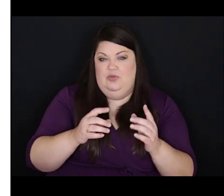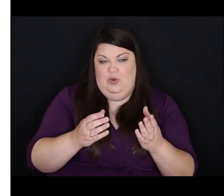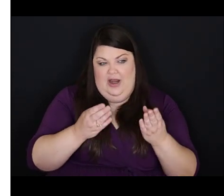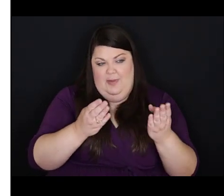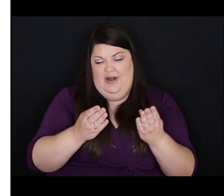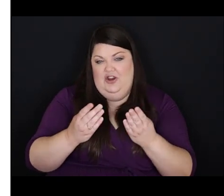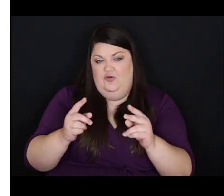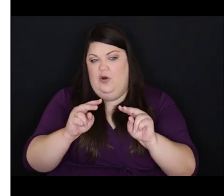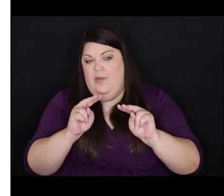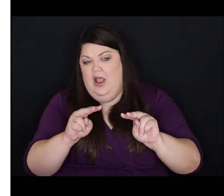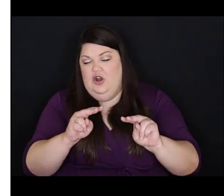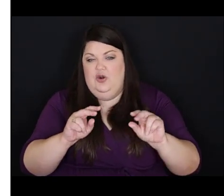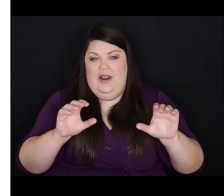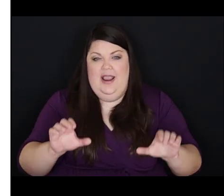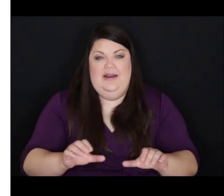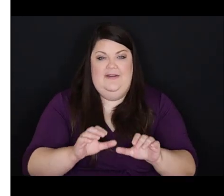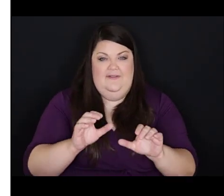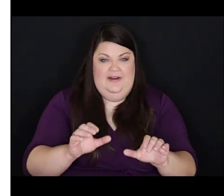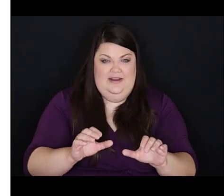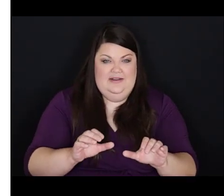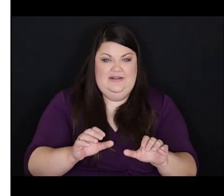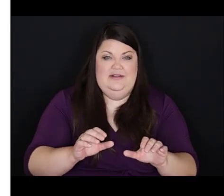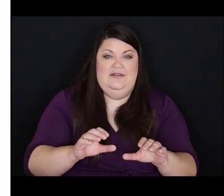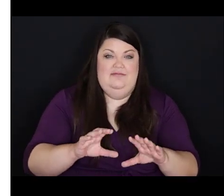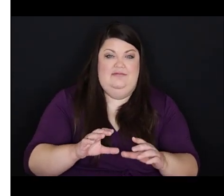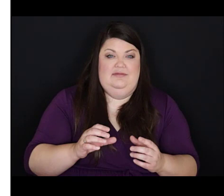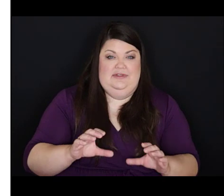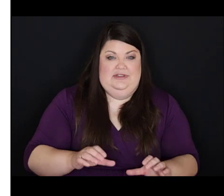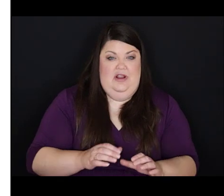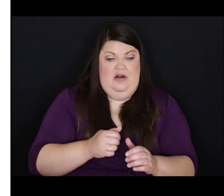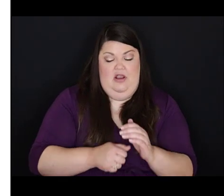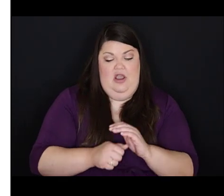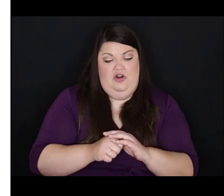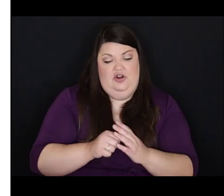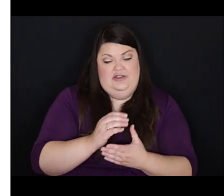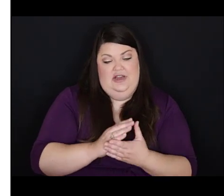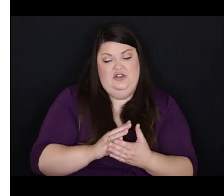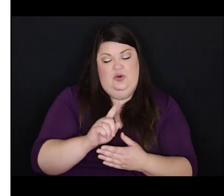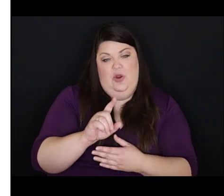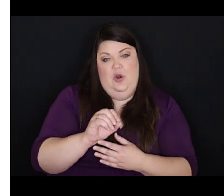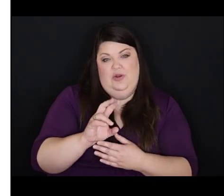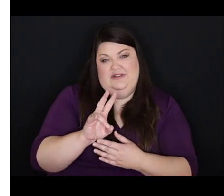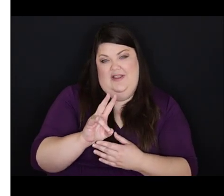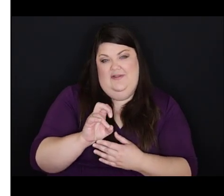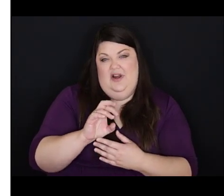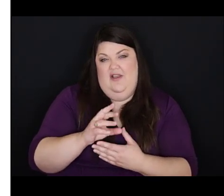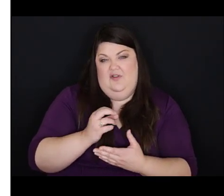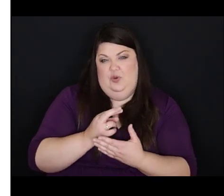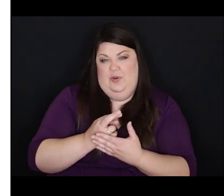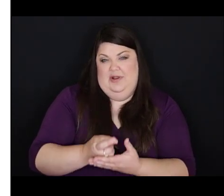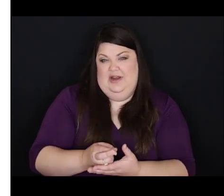monitoring activities conducted under Section 107 of the Rehabilitation Act.